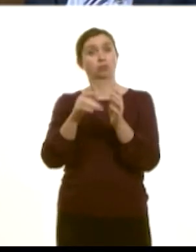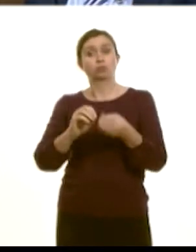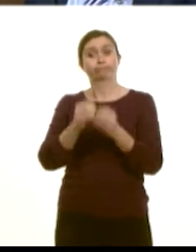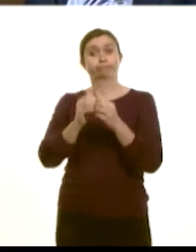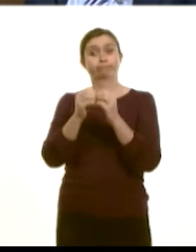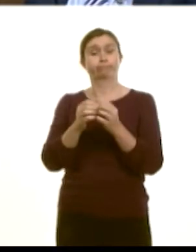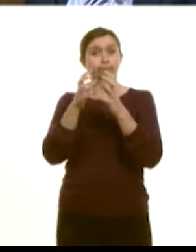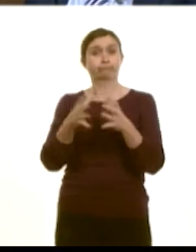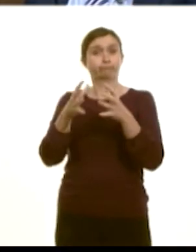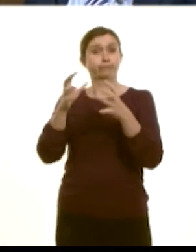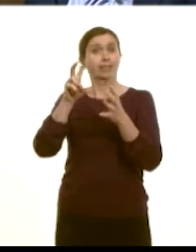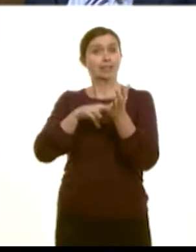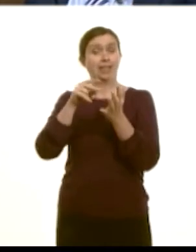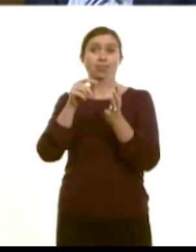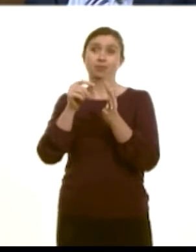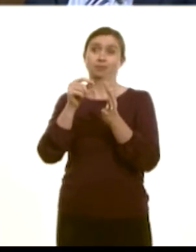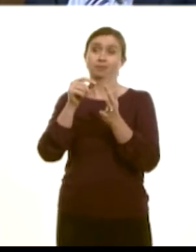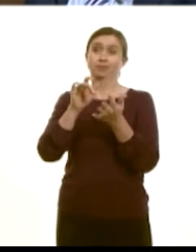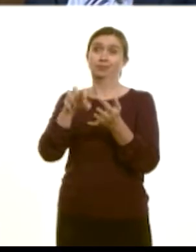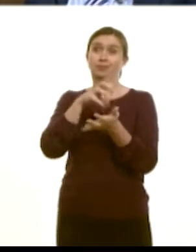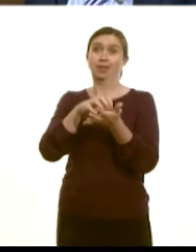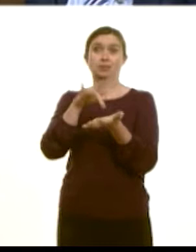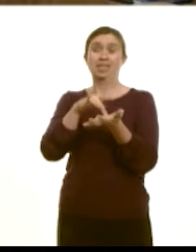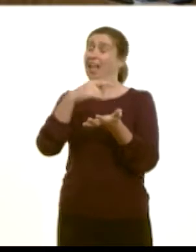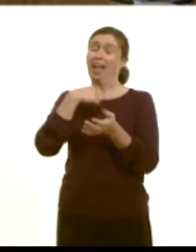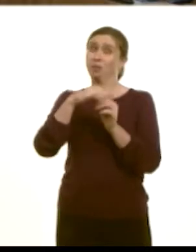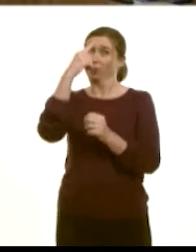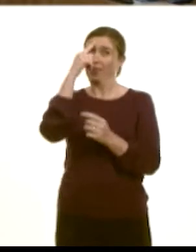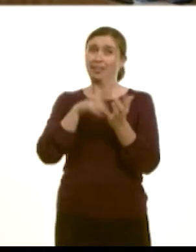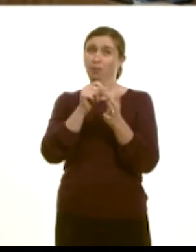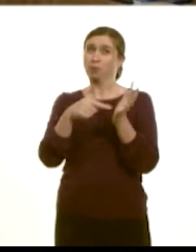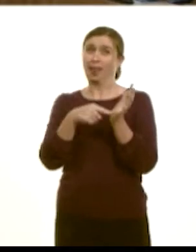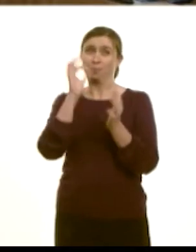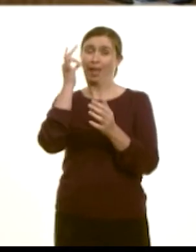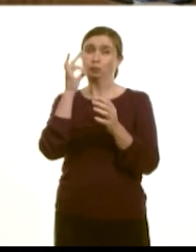I do not think that Neath Port Talbot council can be accused of sitting on the fence.